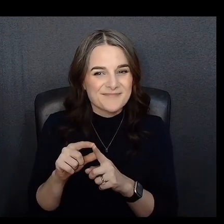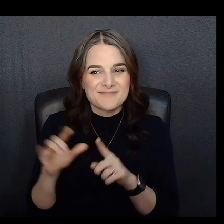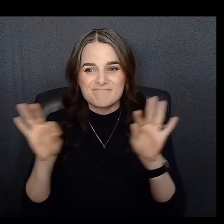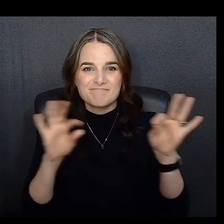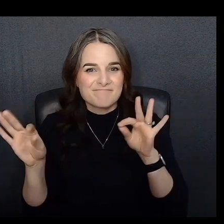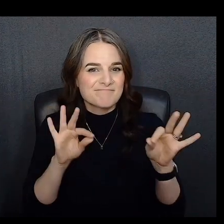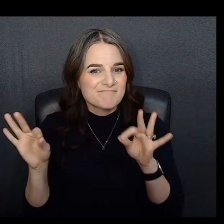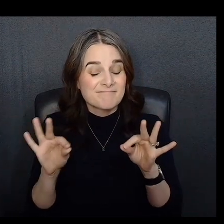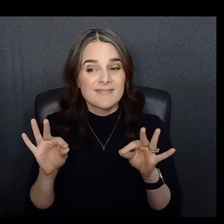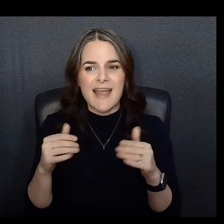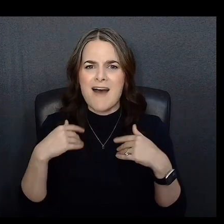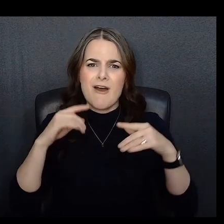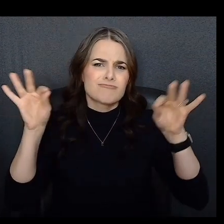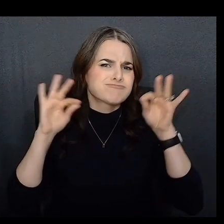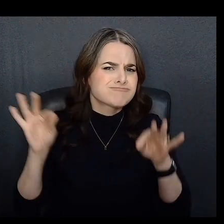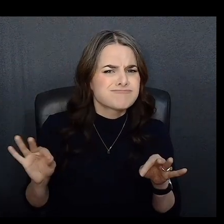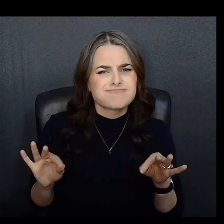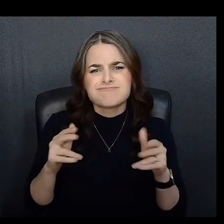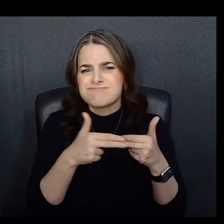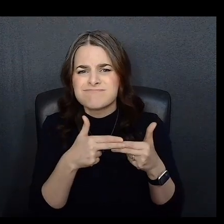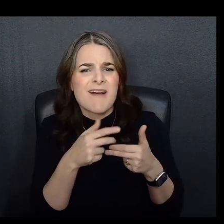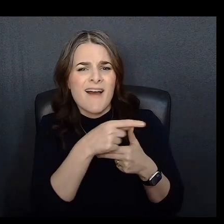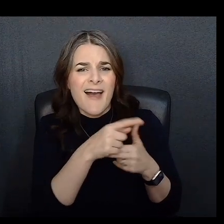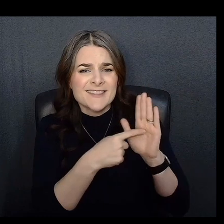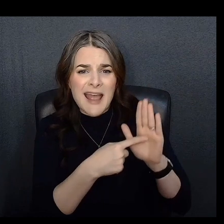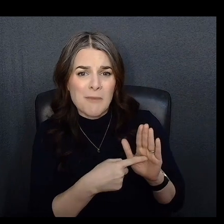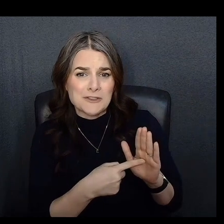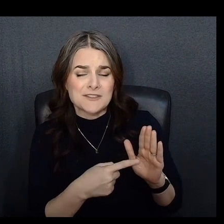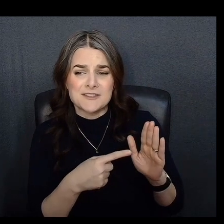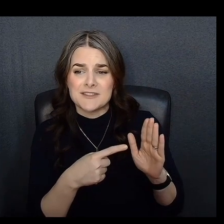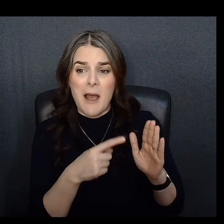examples of different parts of a person's life, so young children